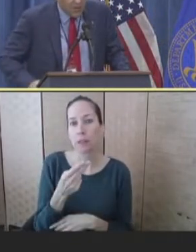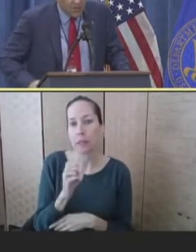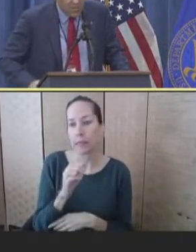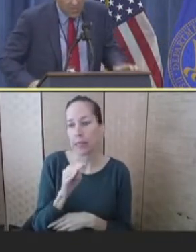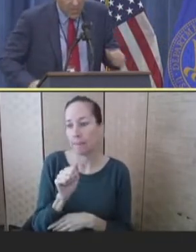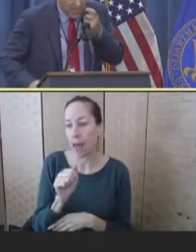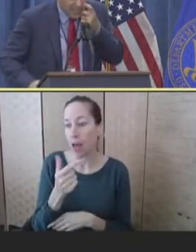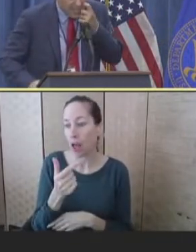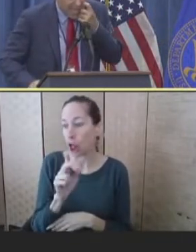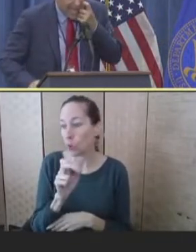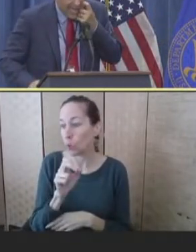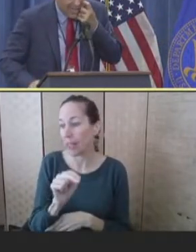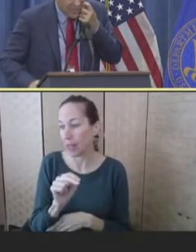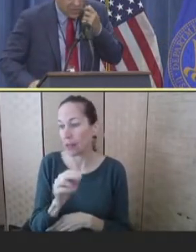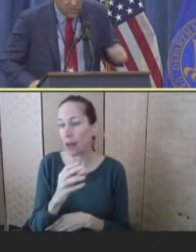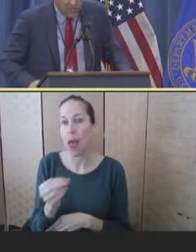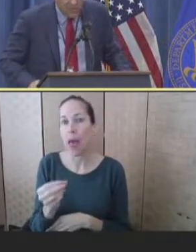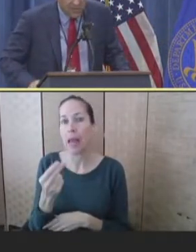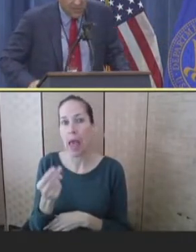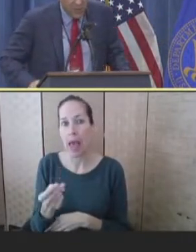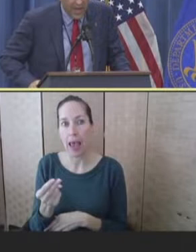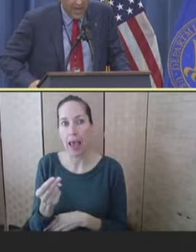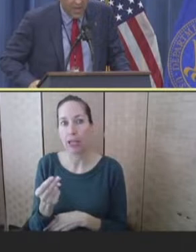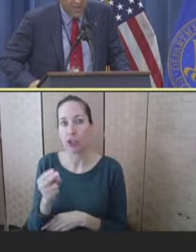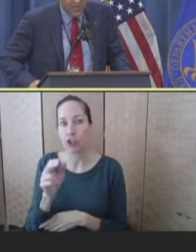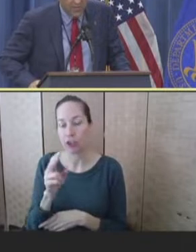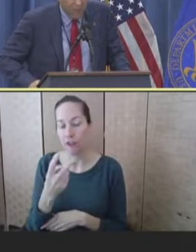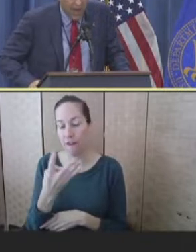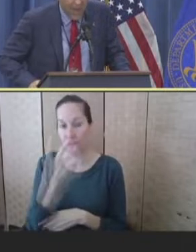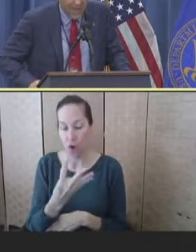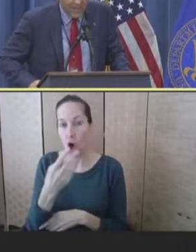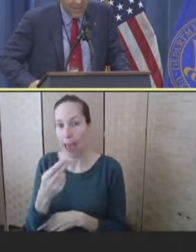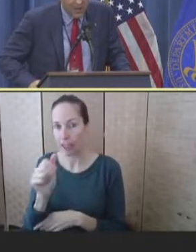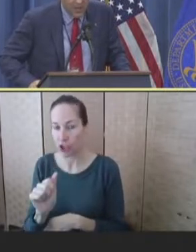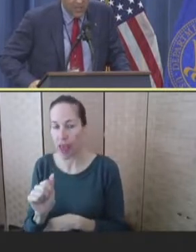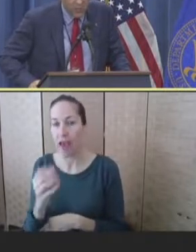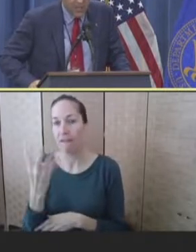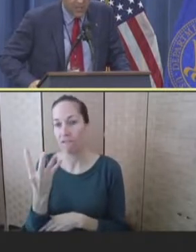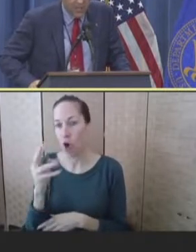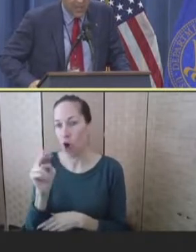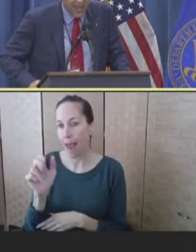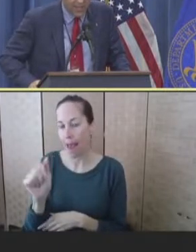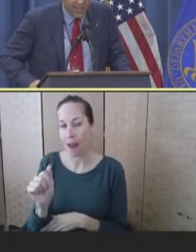And what you see on this slide, I circled the four HAs and the four NAs that are included in this vaccine.